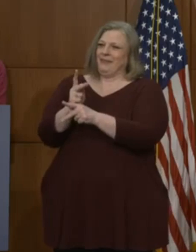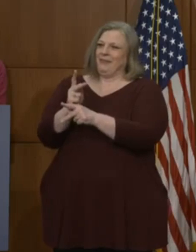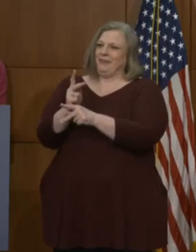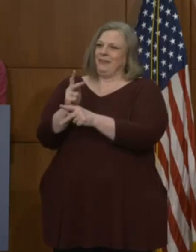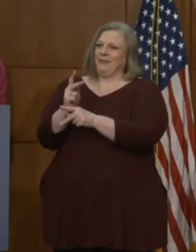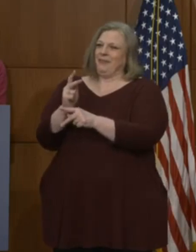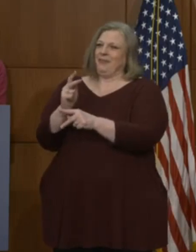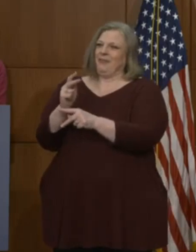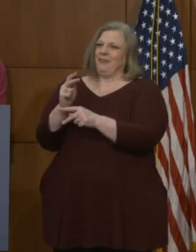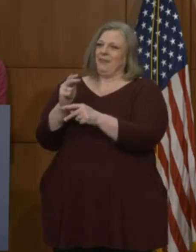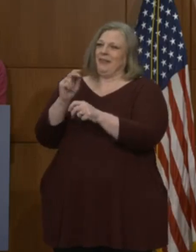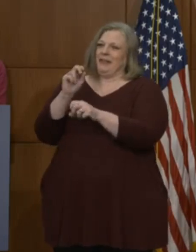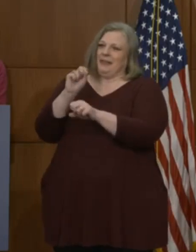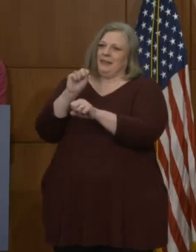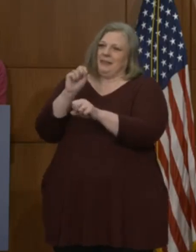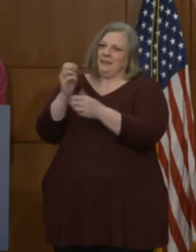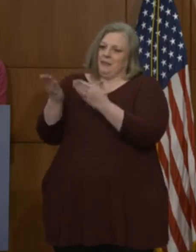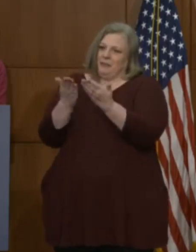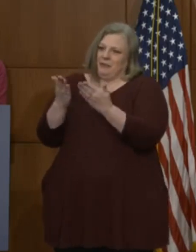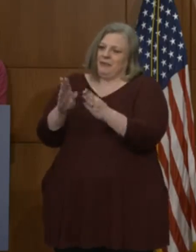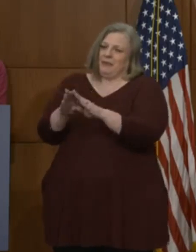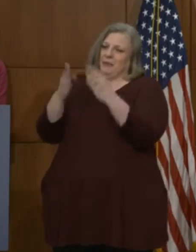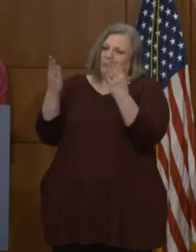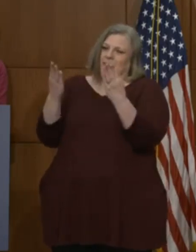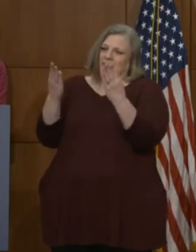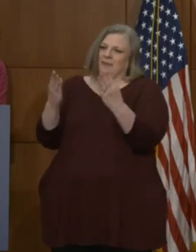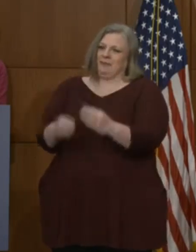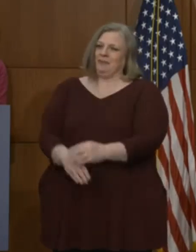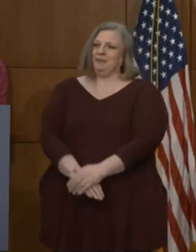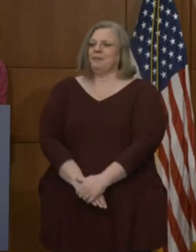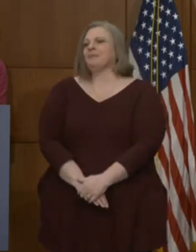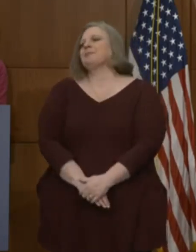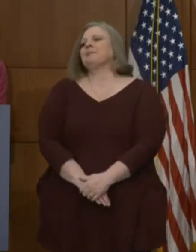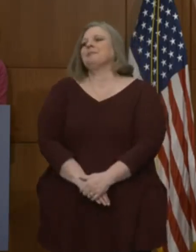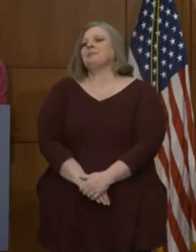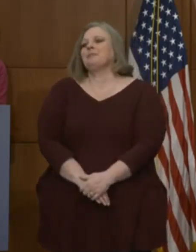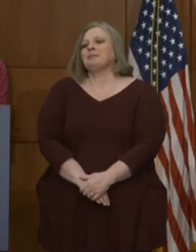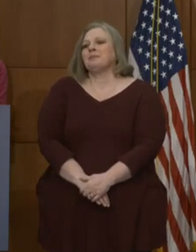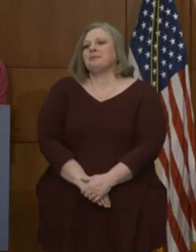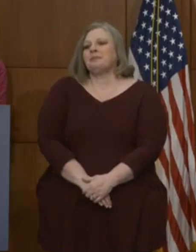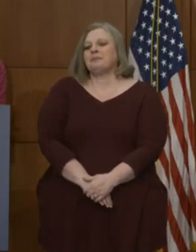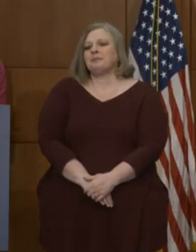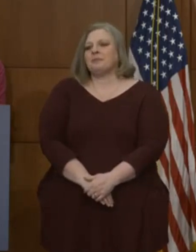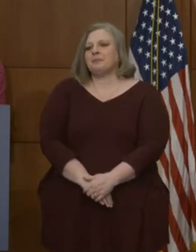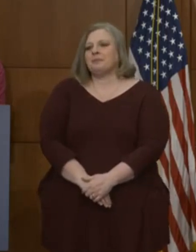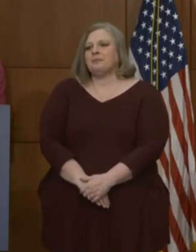NEED TO CONTINUE TO KEEP OUR SITE AT CENTRAL- SERVICES OPEN- SITE AT CENTRAL- SERVICES OPEN- AND UNLIKE US I THANK YOU ALL